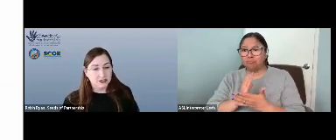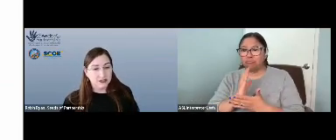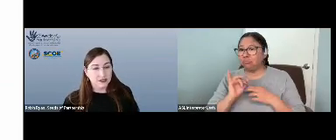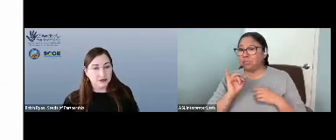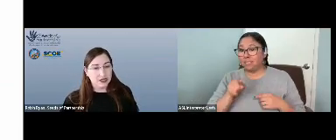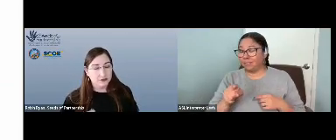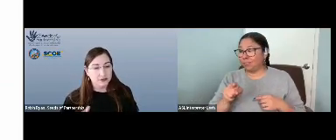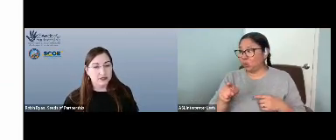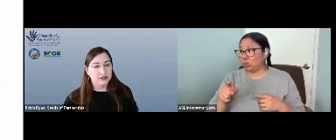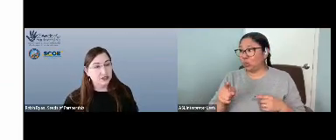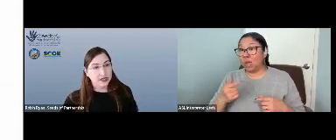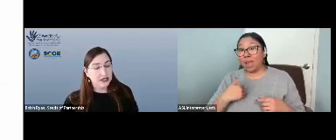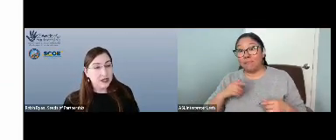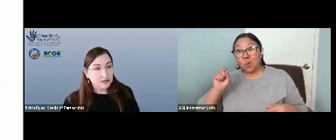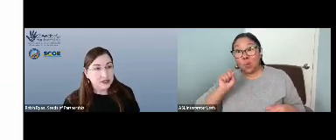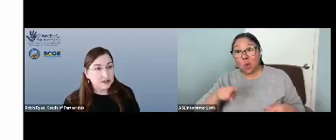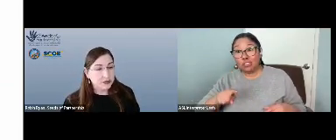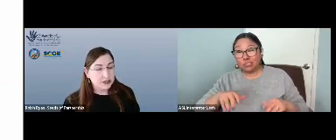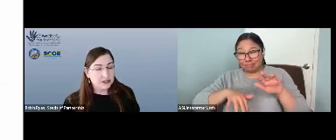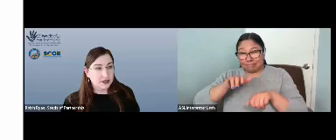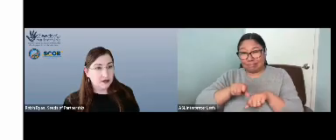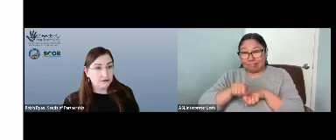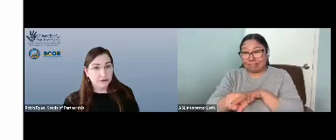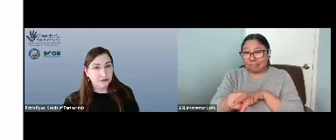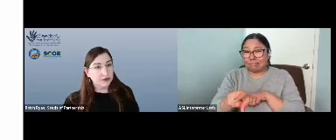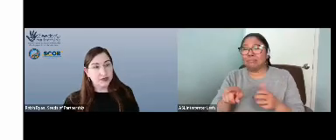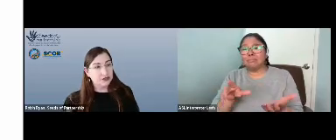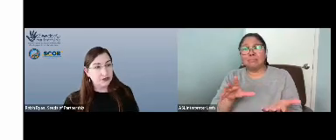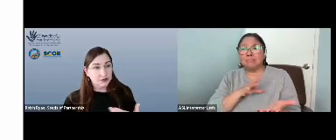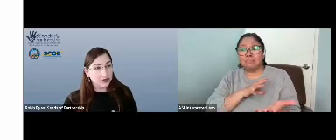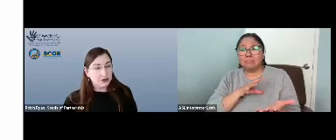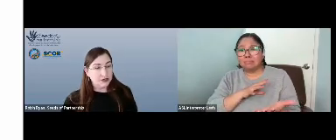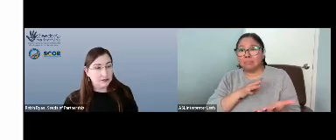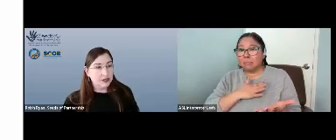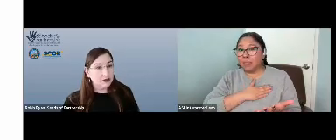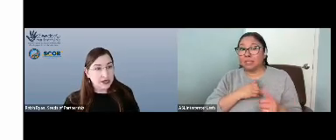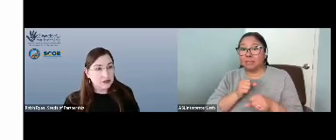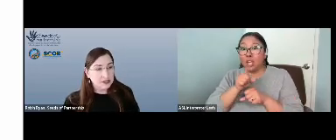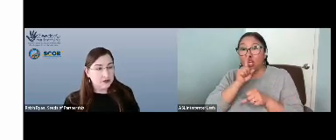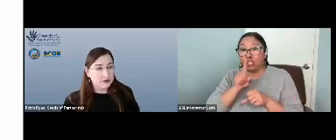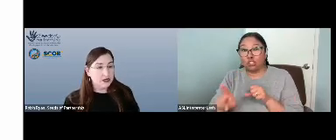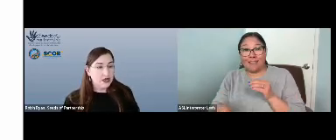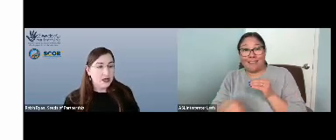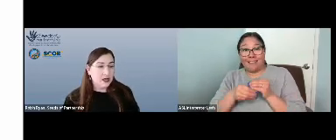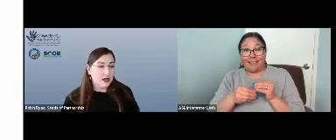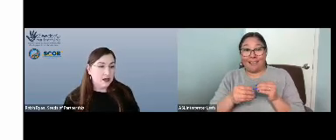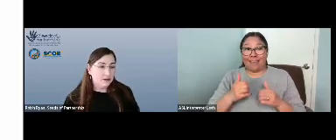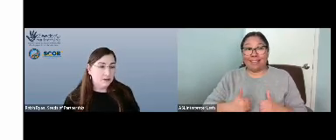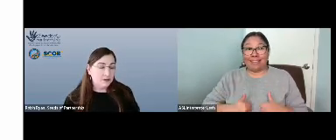your question that you had put in the chat. Please put um make sure you put your email address or